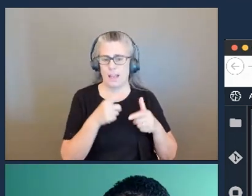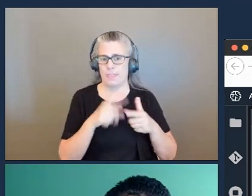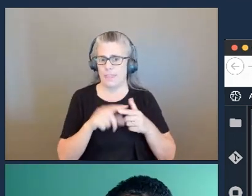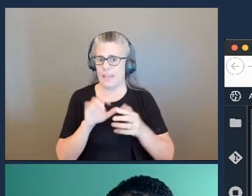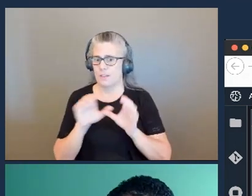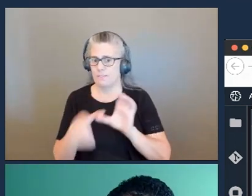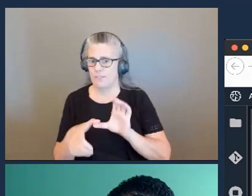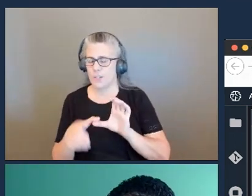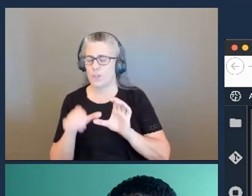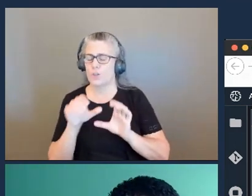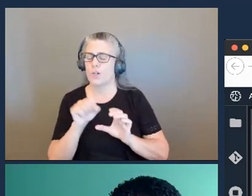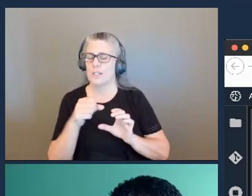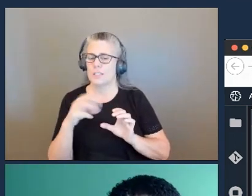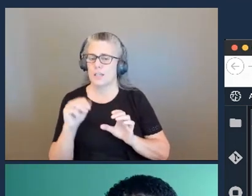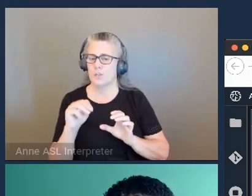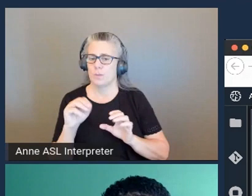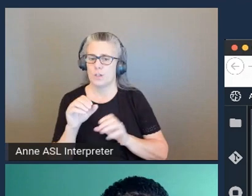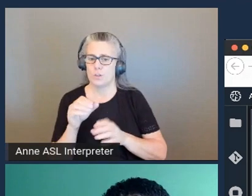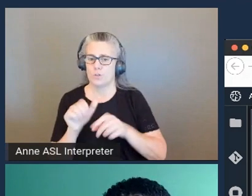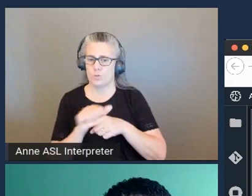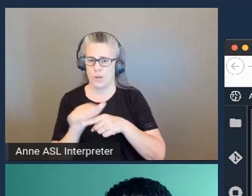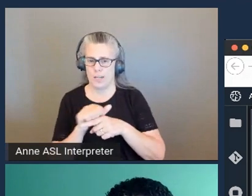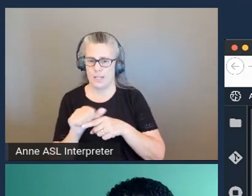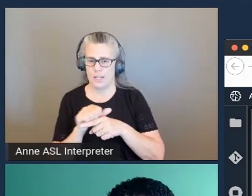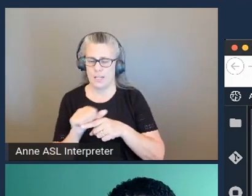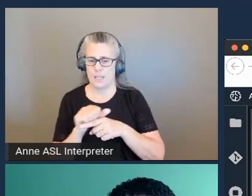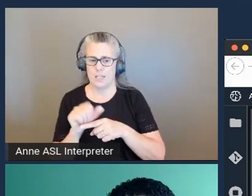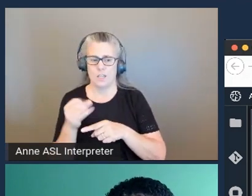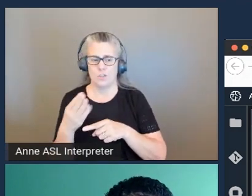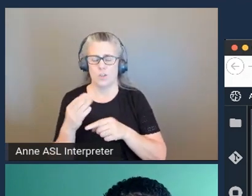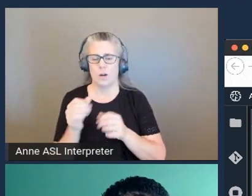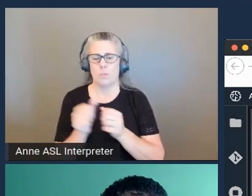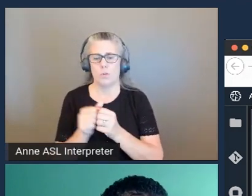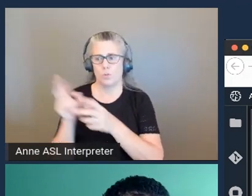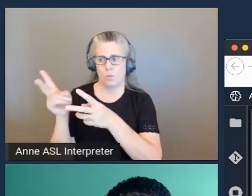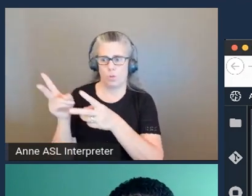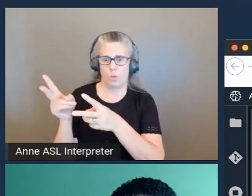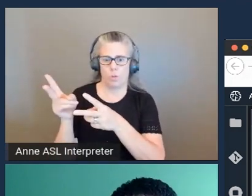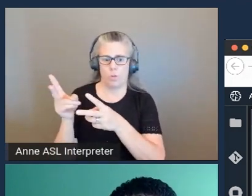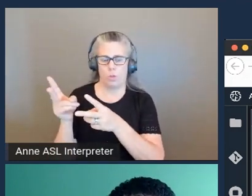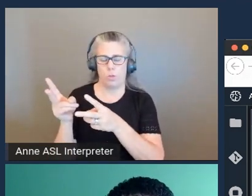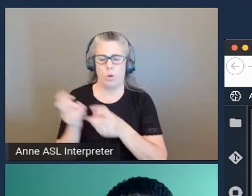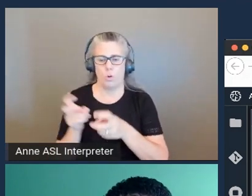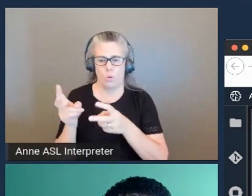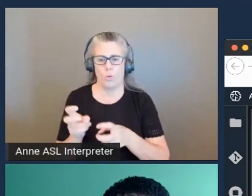to load that data into the training job as that is executing.